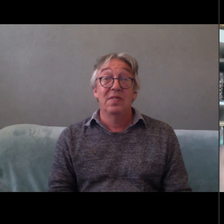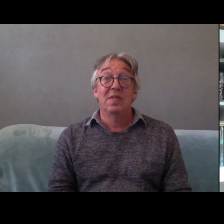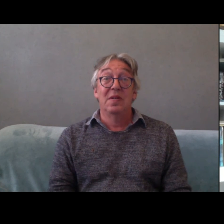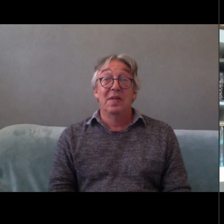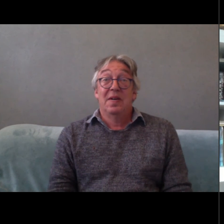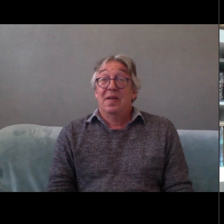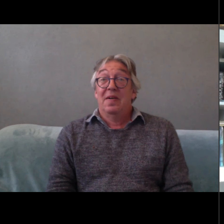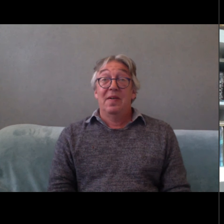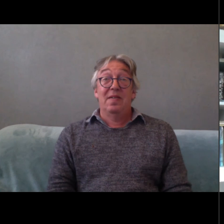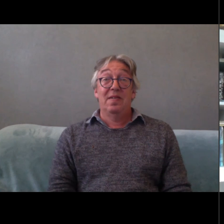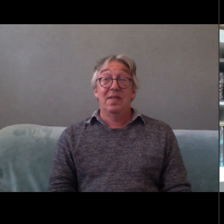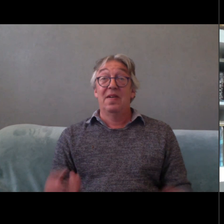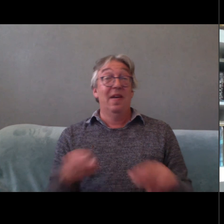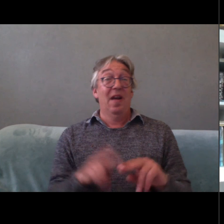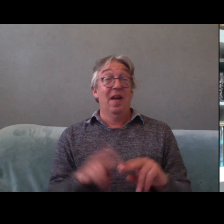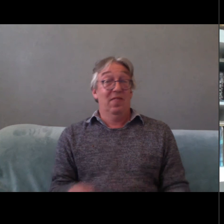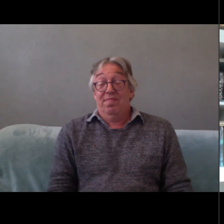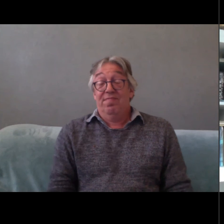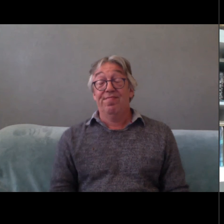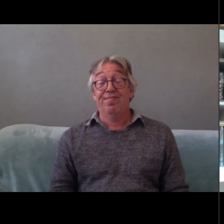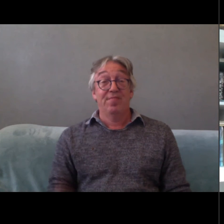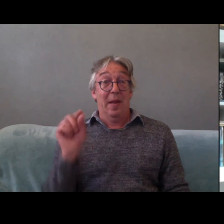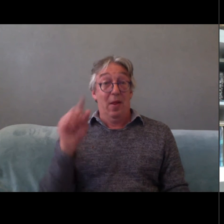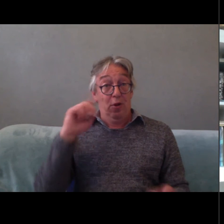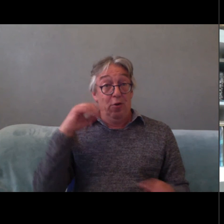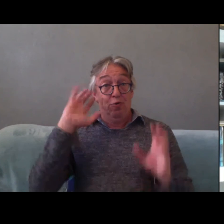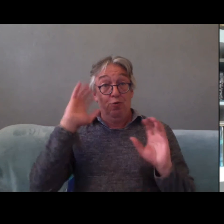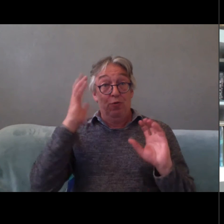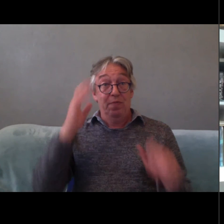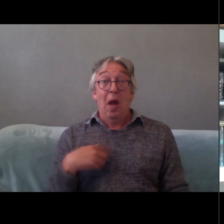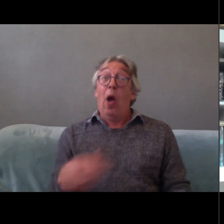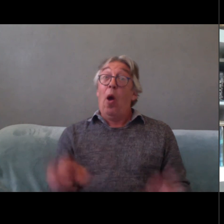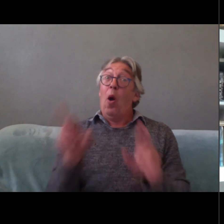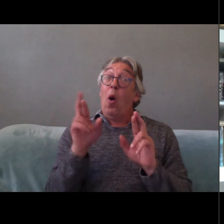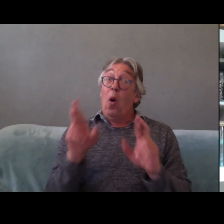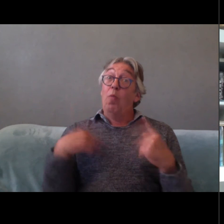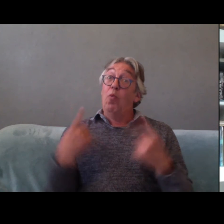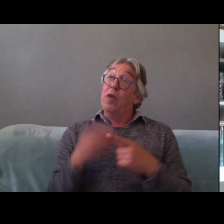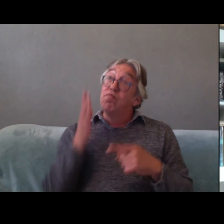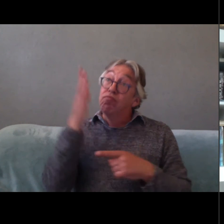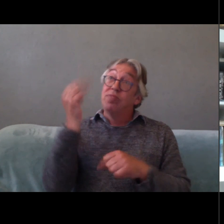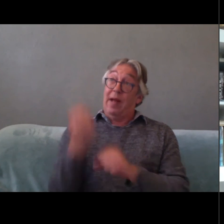I hope we can work very well to change the situation. Thank you.